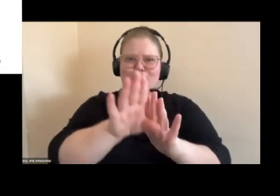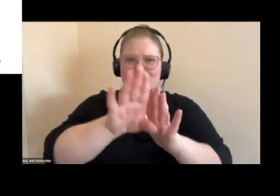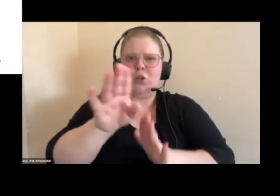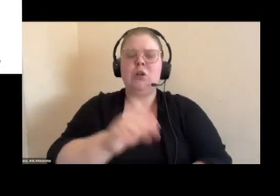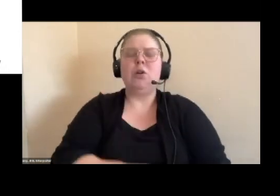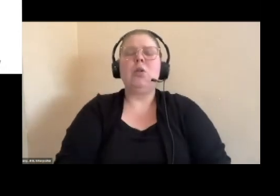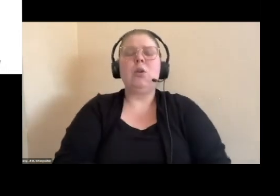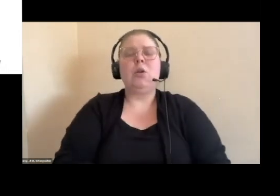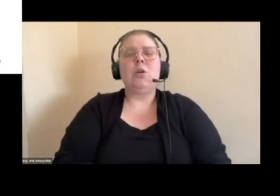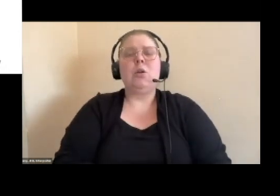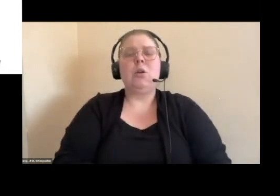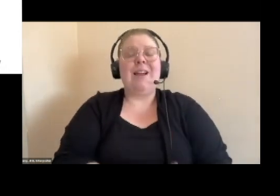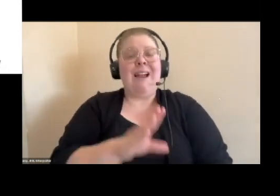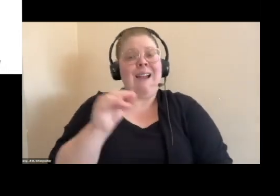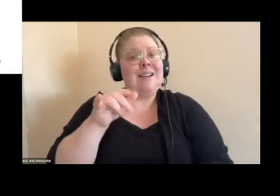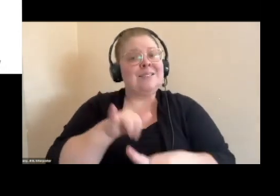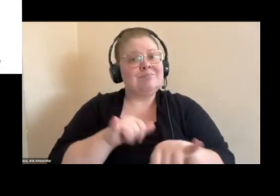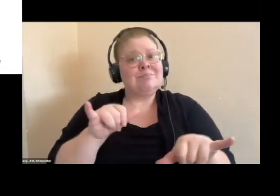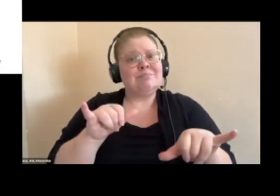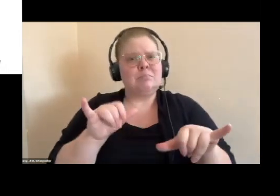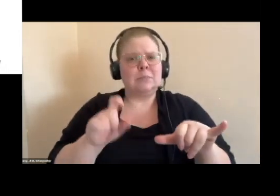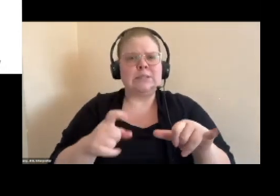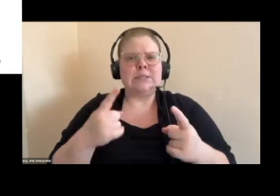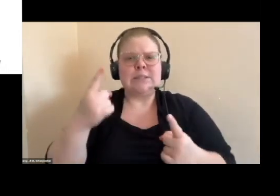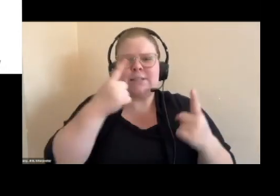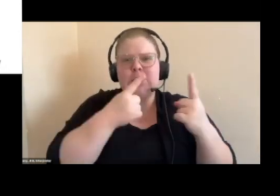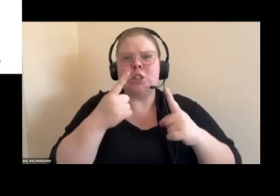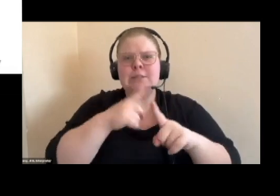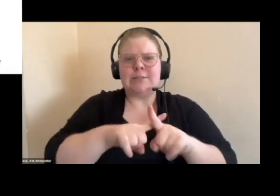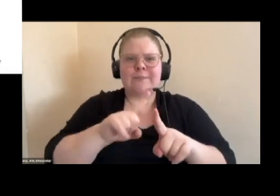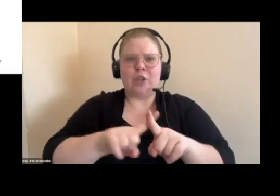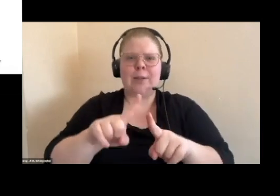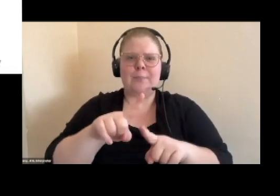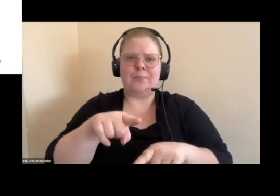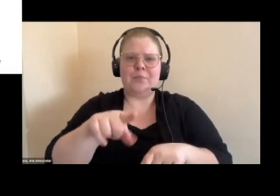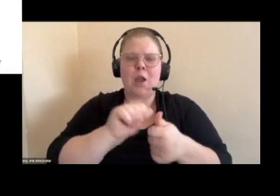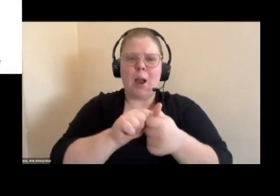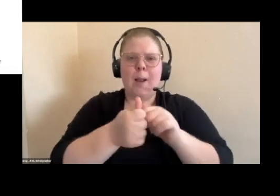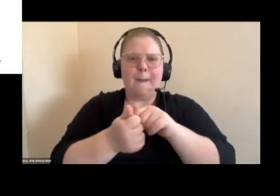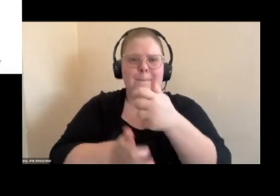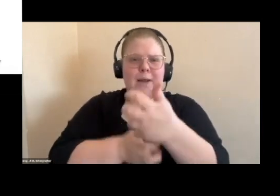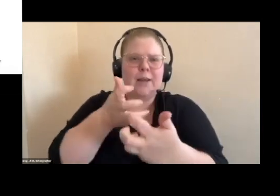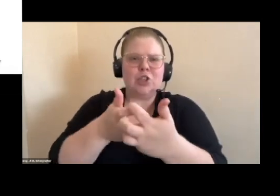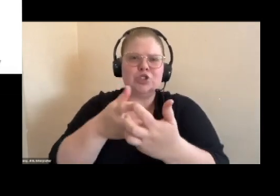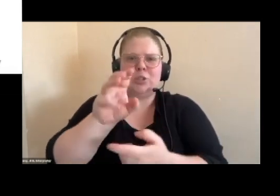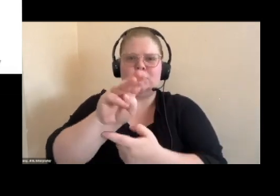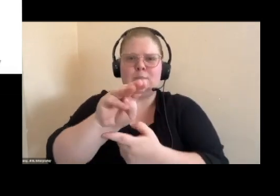the different modalities of accommodations that are needed to support disabled people